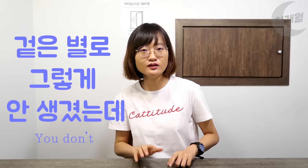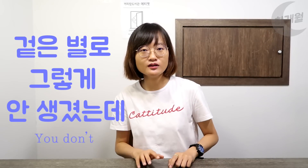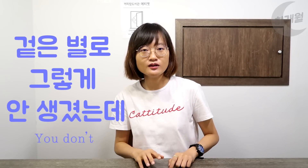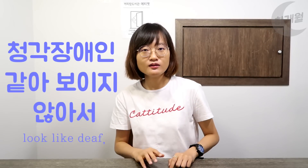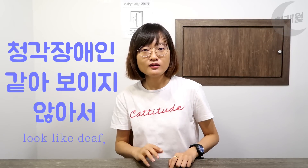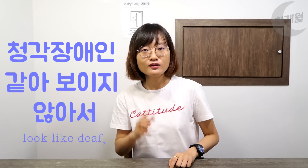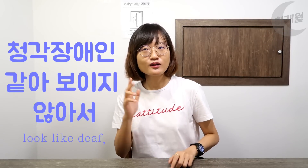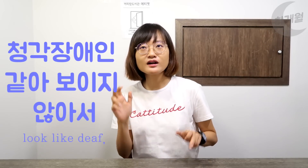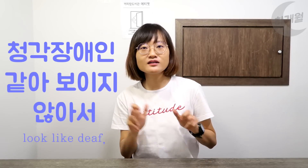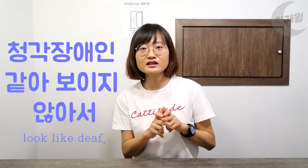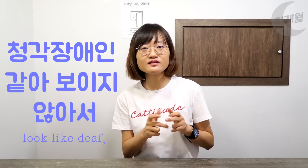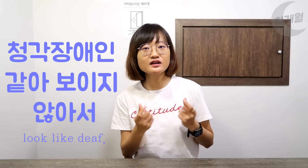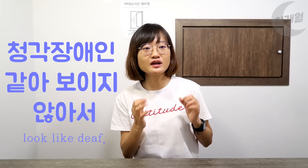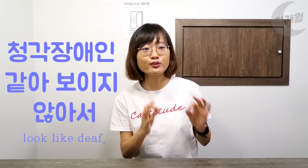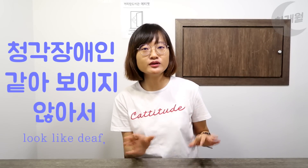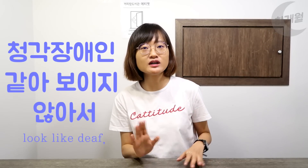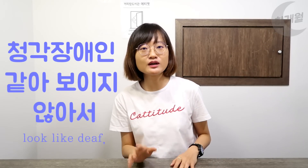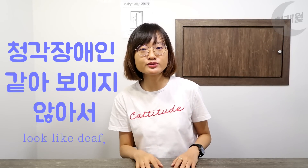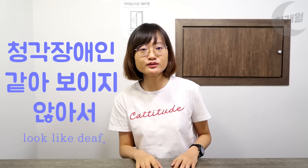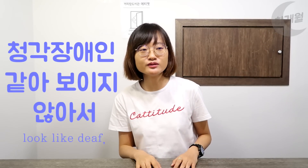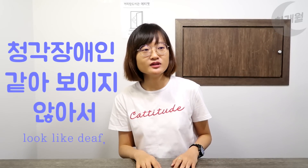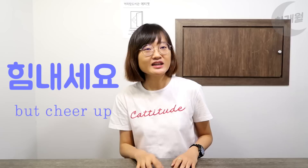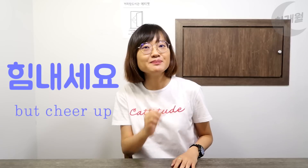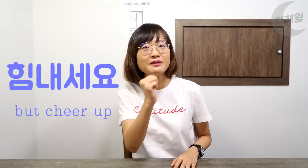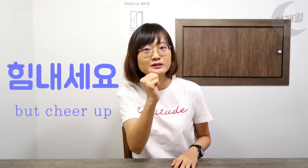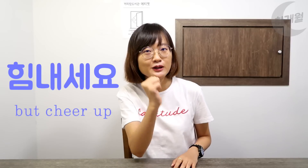“You don’t look like deaf, but cheer up” is their answer.